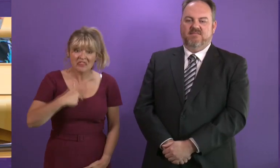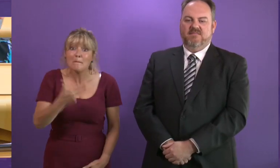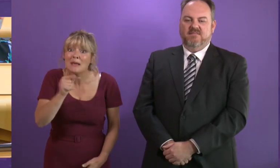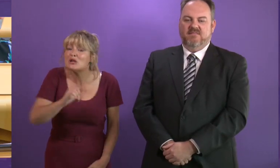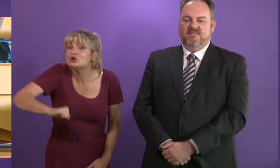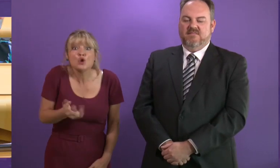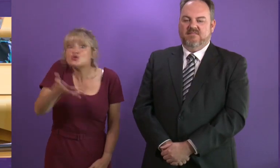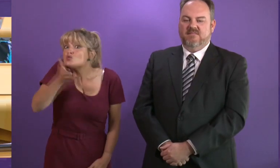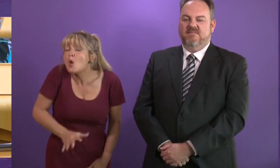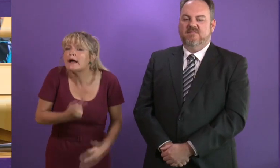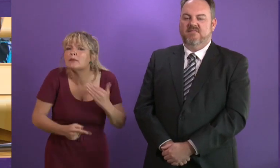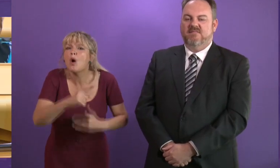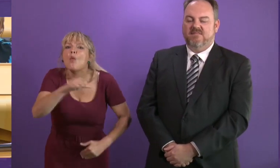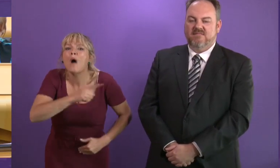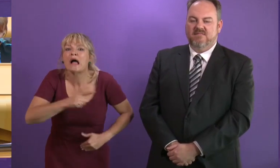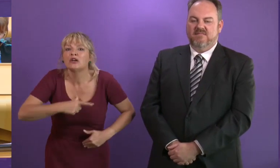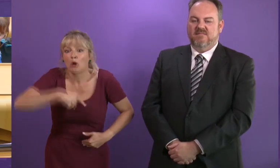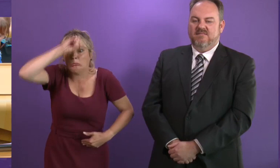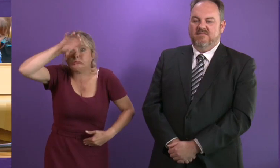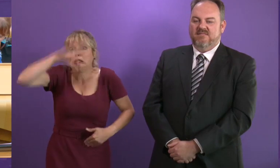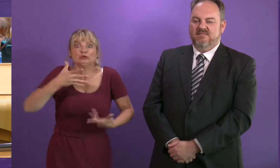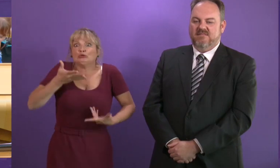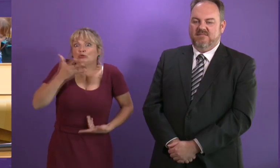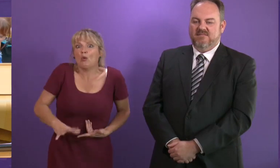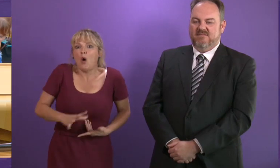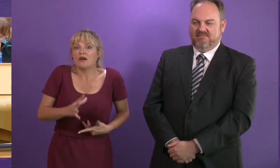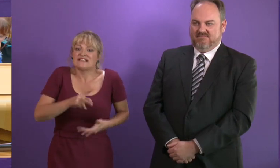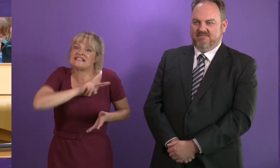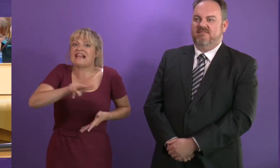why are they running so scared of an independence referendum?